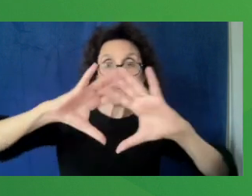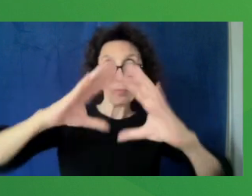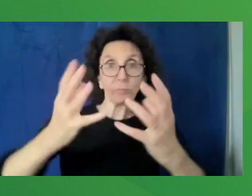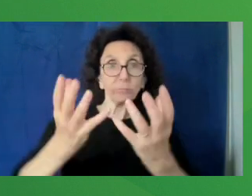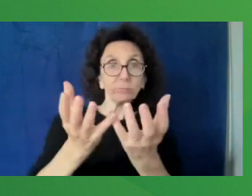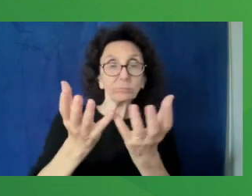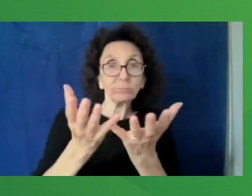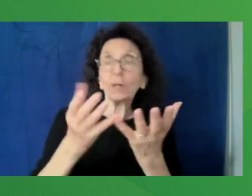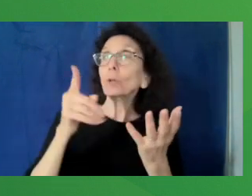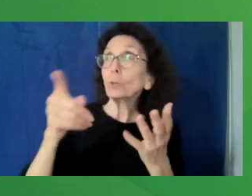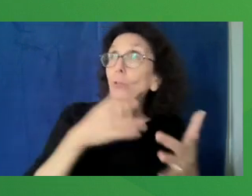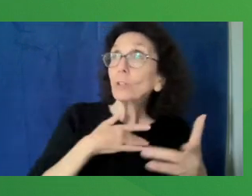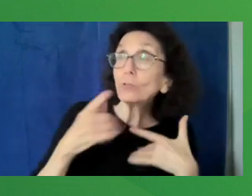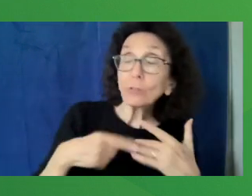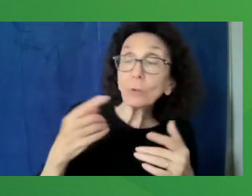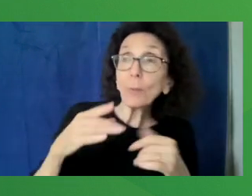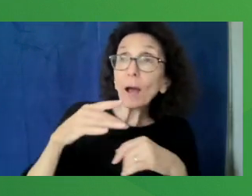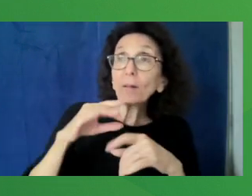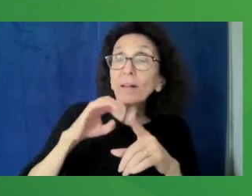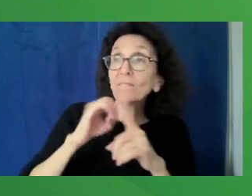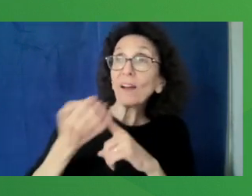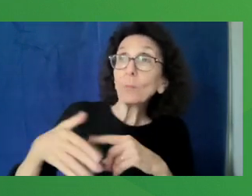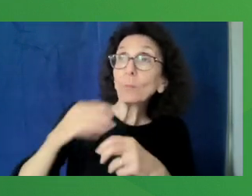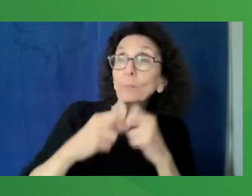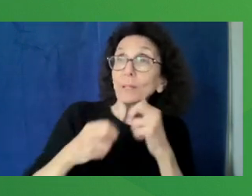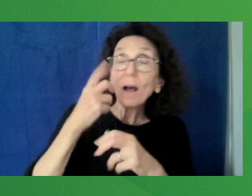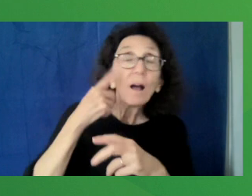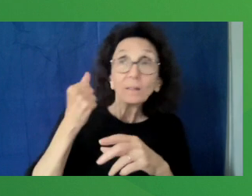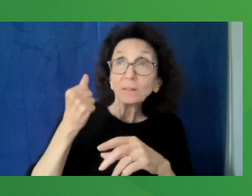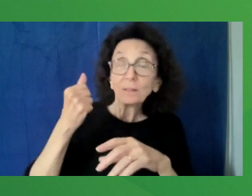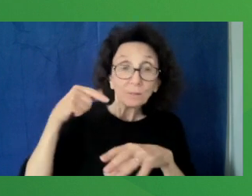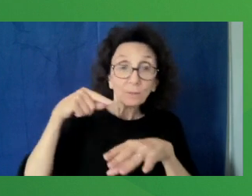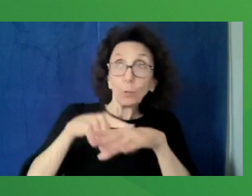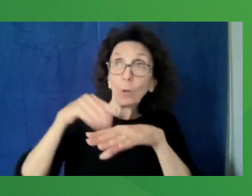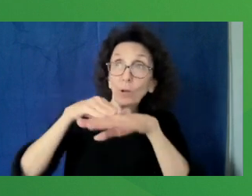concerned about environmental problems because of what you think could happen to the planet?